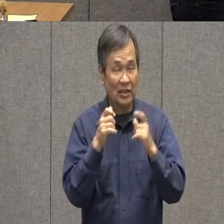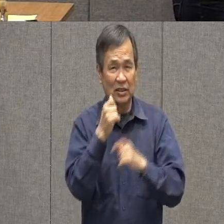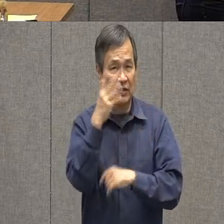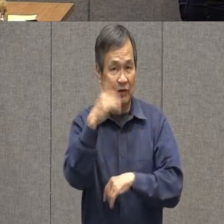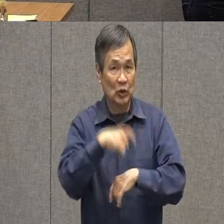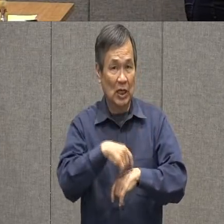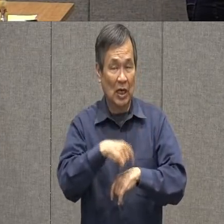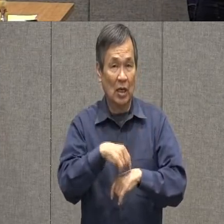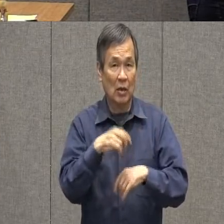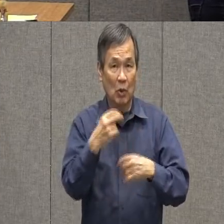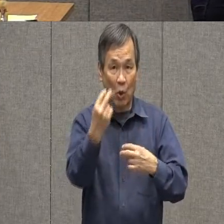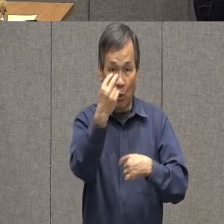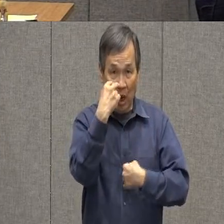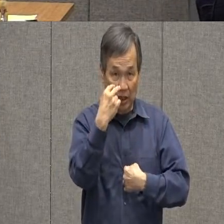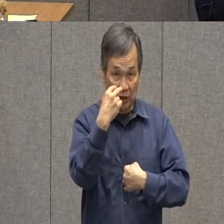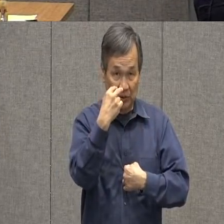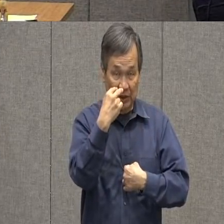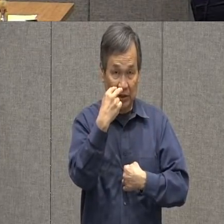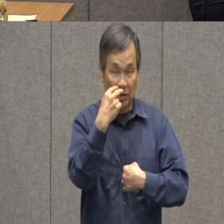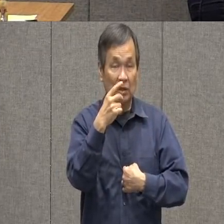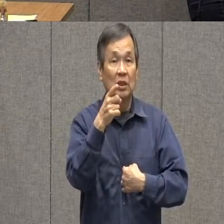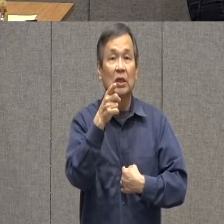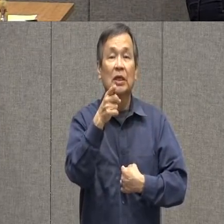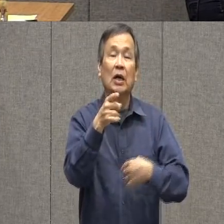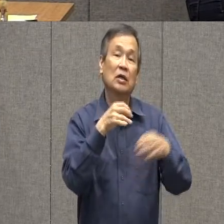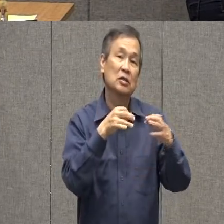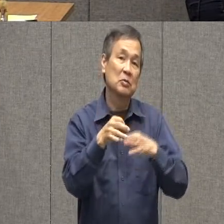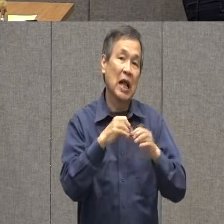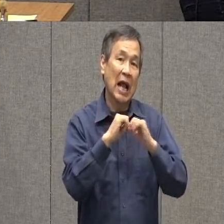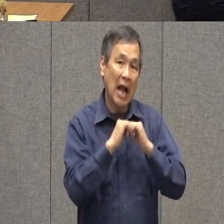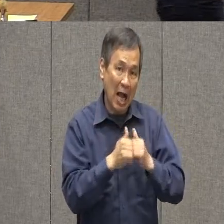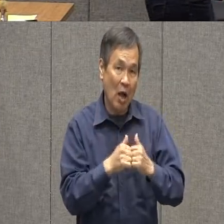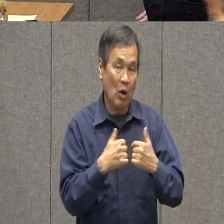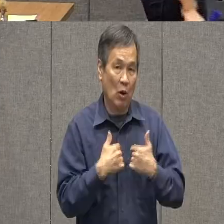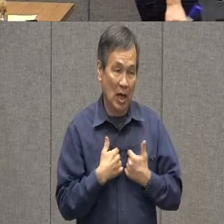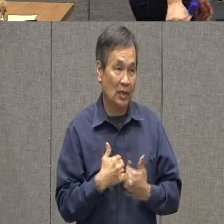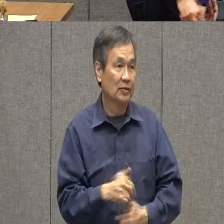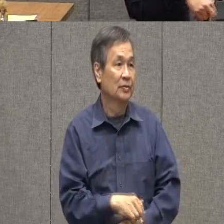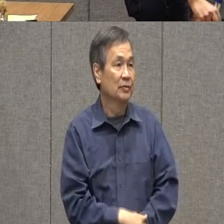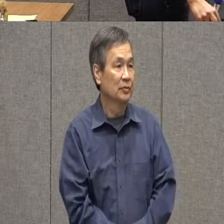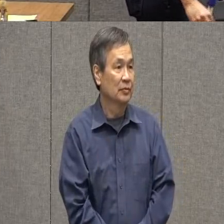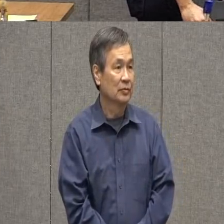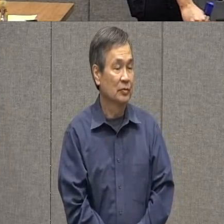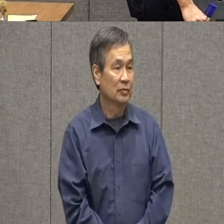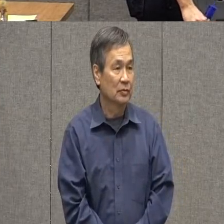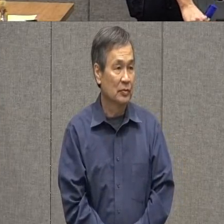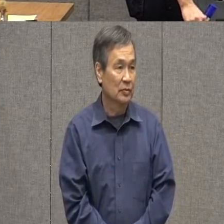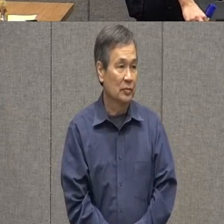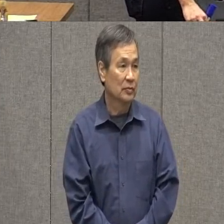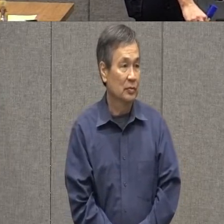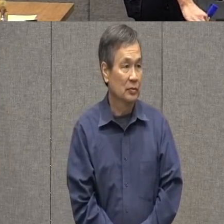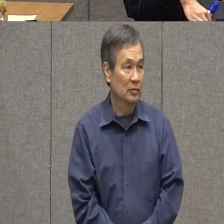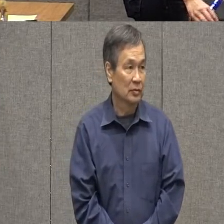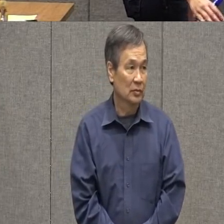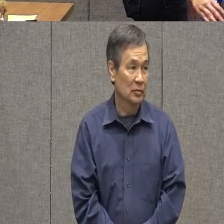I want you to watch me and I'll explain to you how I'm doing this. Tell me when you want me to start counting down. Okay, ready?